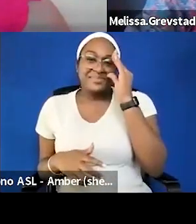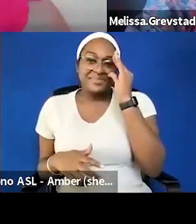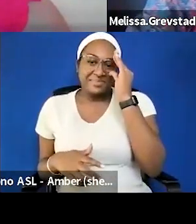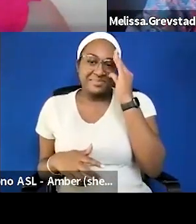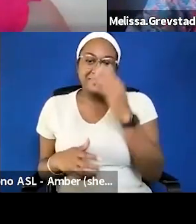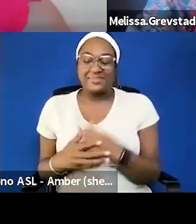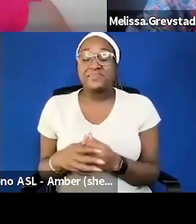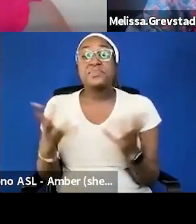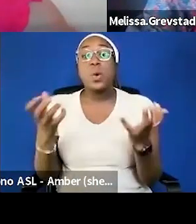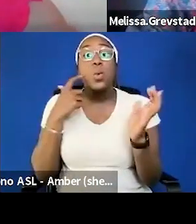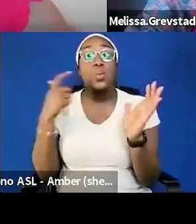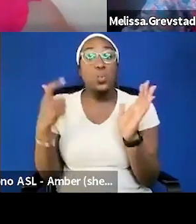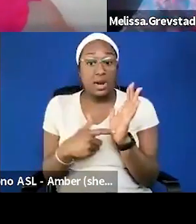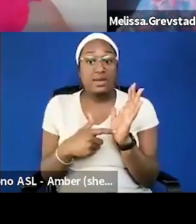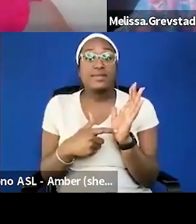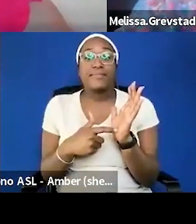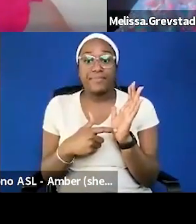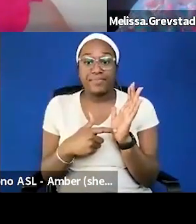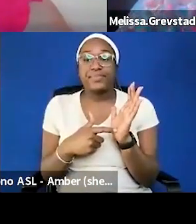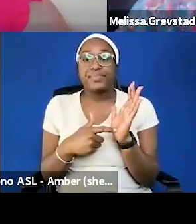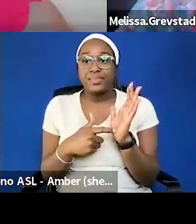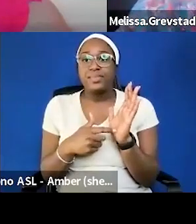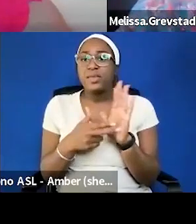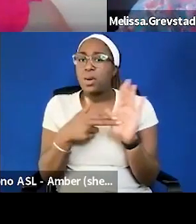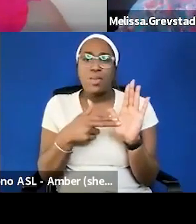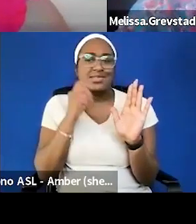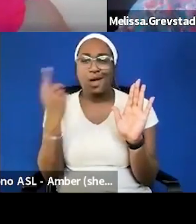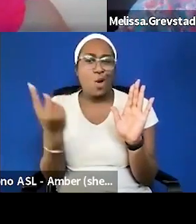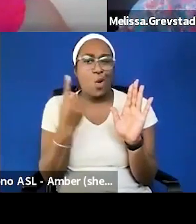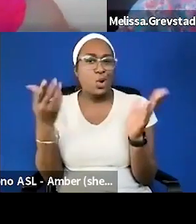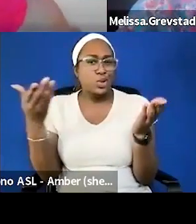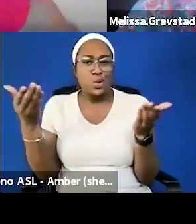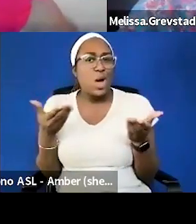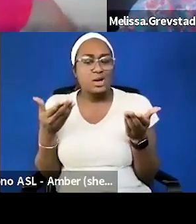recognize that brands are not always welcome in social justice spaces